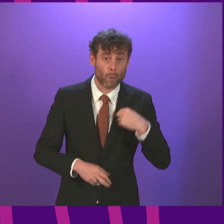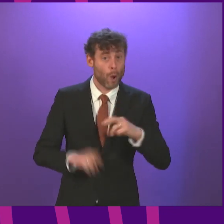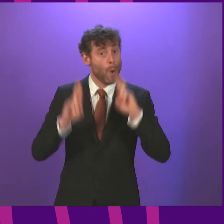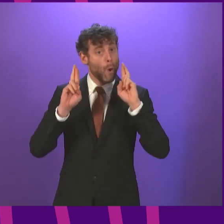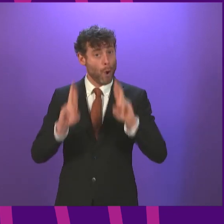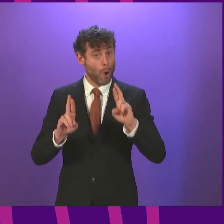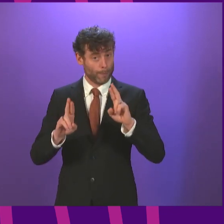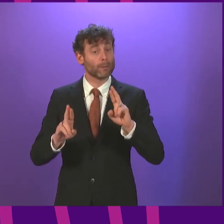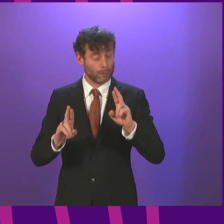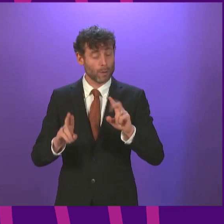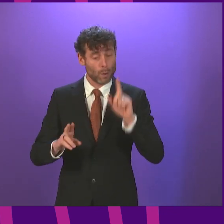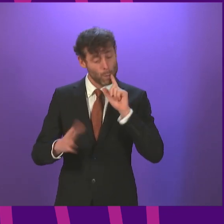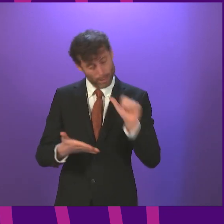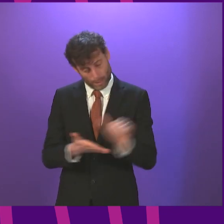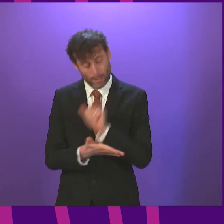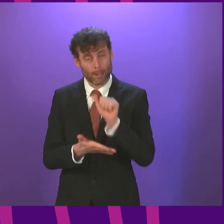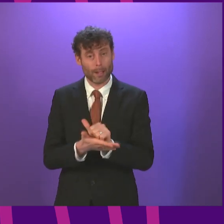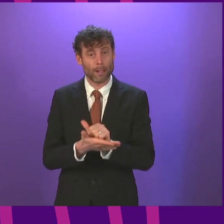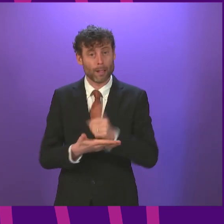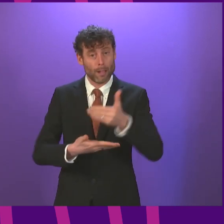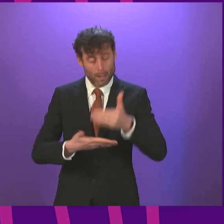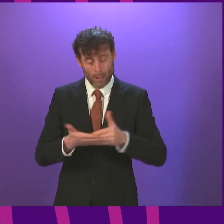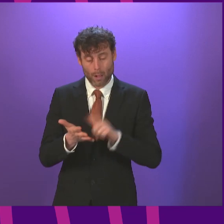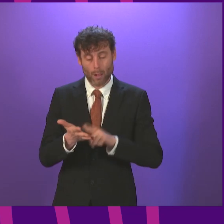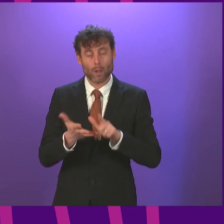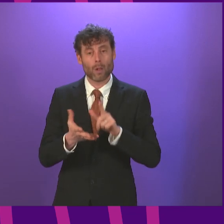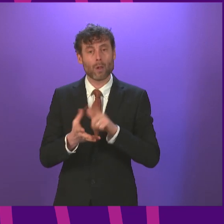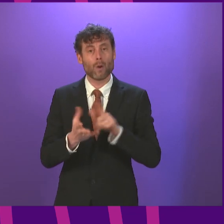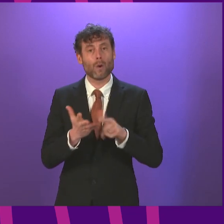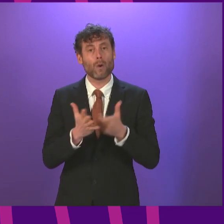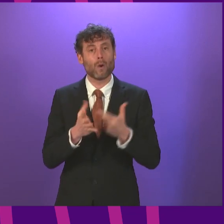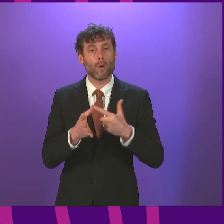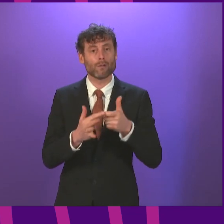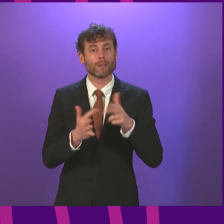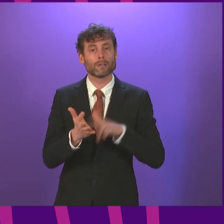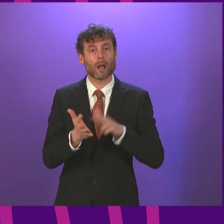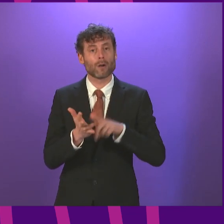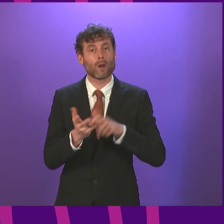instructed from Laura Dunlop QC into some of the internal issues that we have to reflect